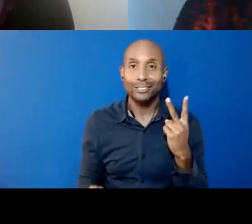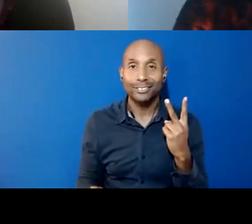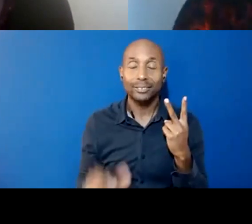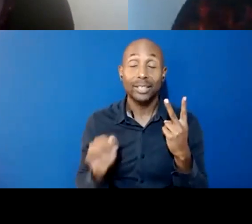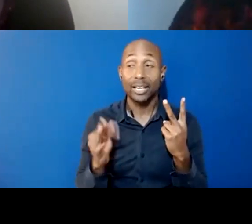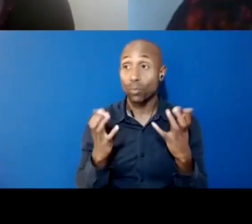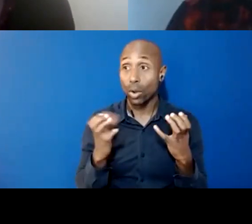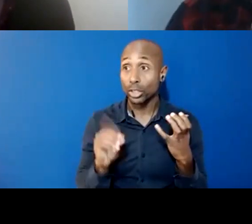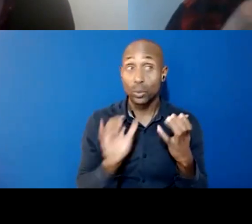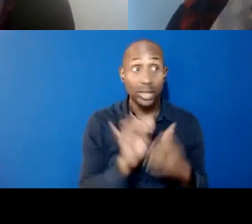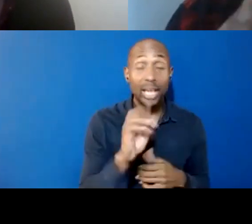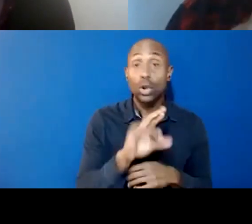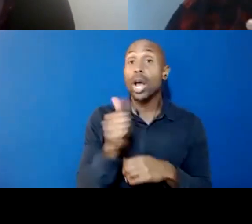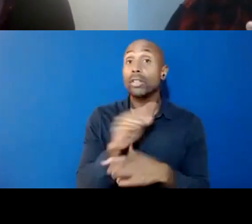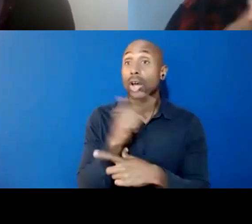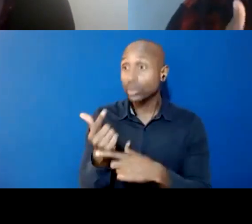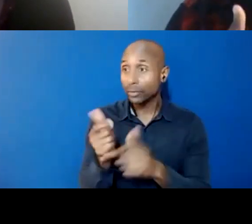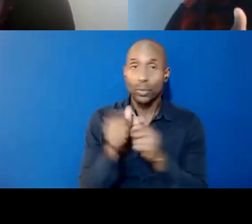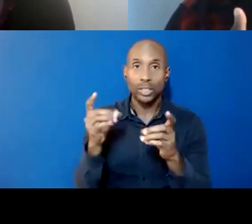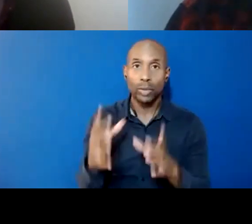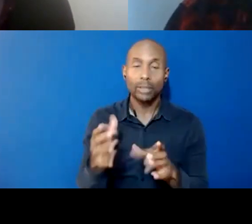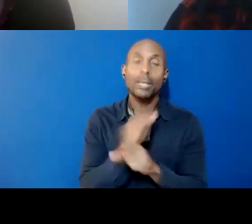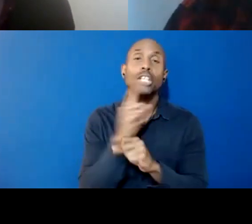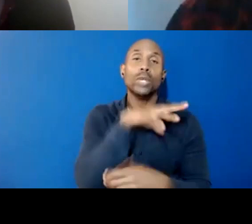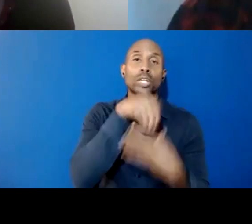director so that everyone felt included.